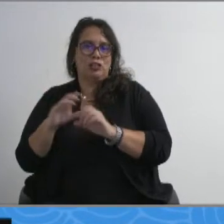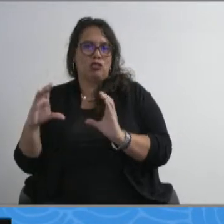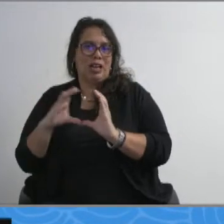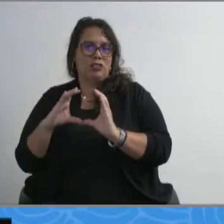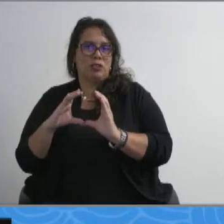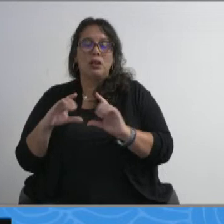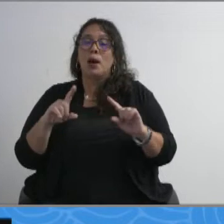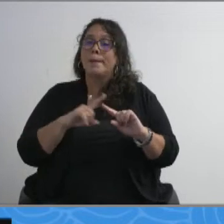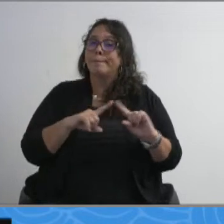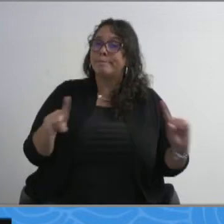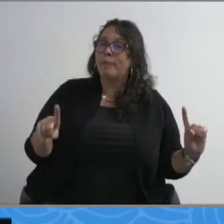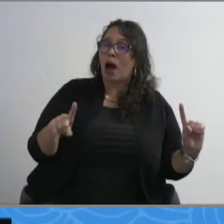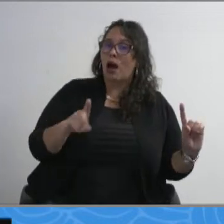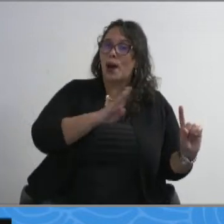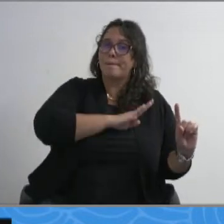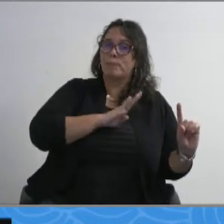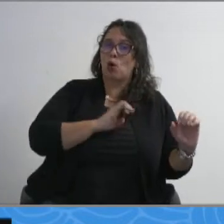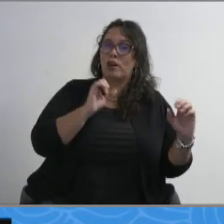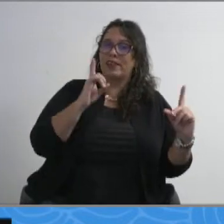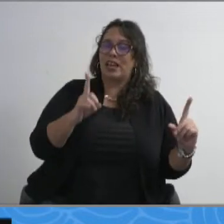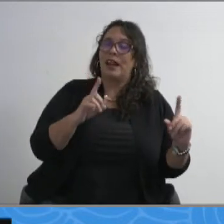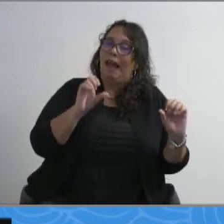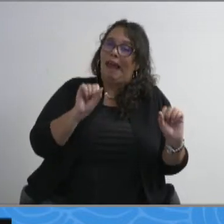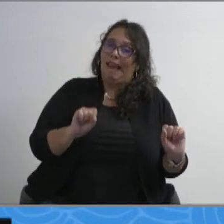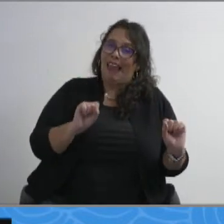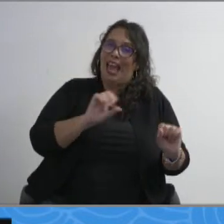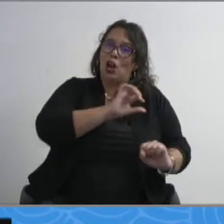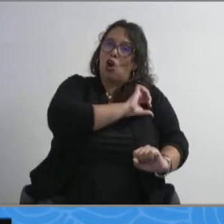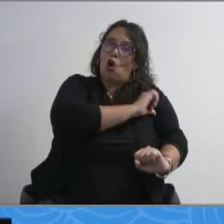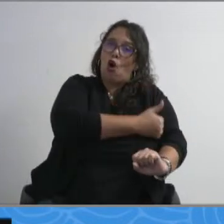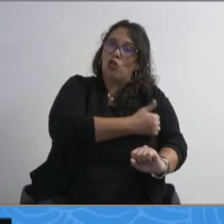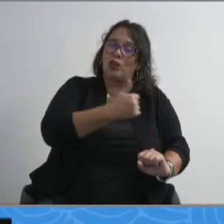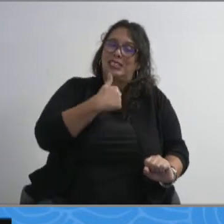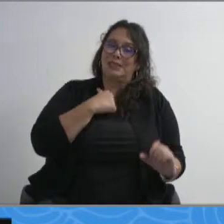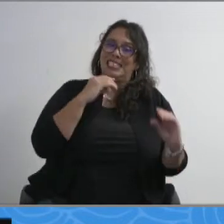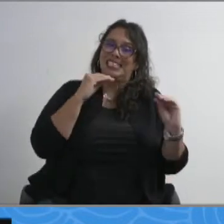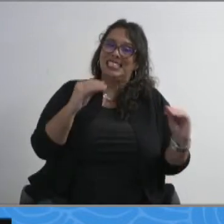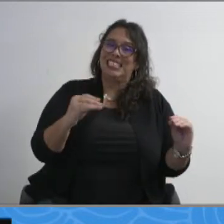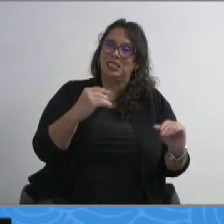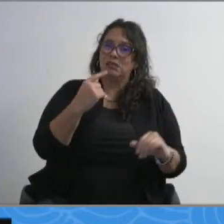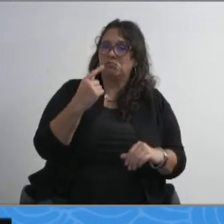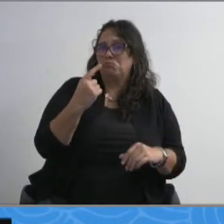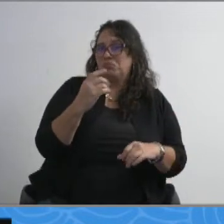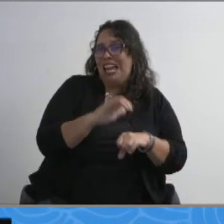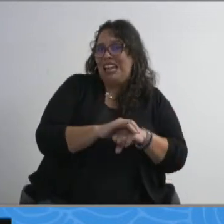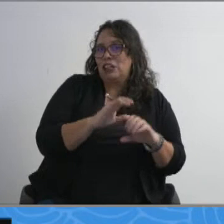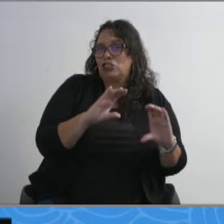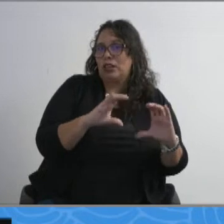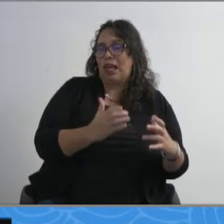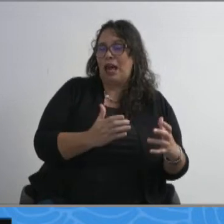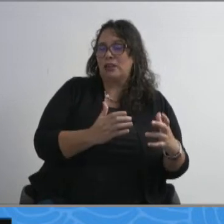But the board of education could authorize me to teach an English class with the amount of units